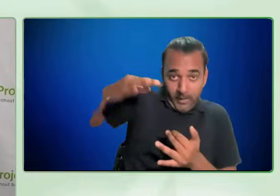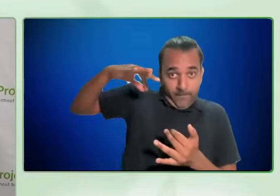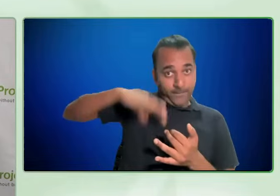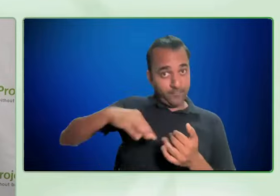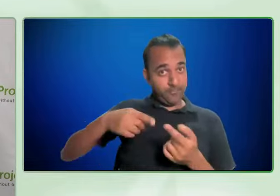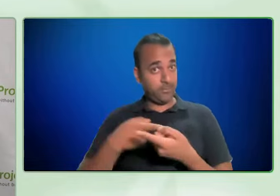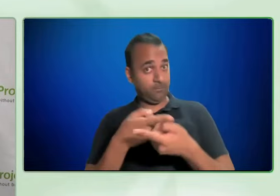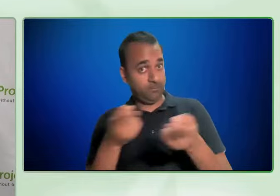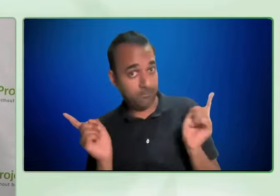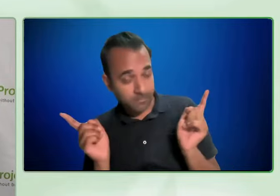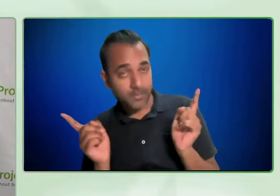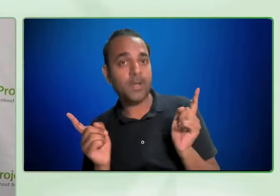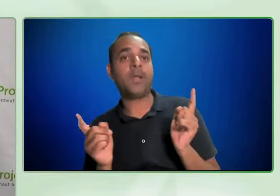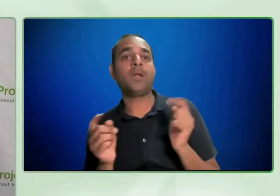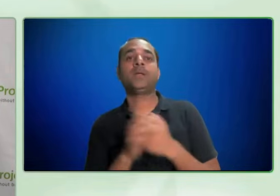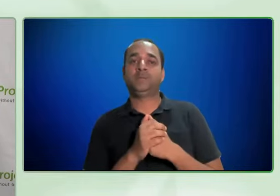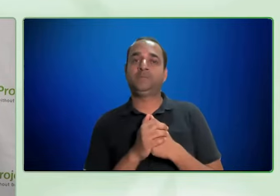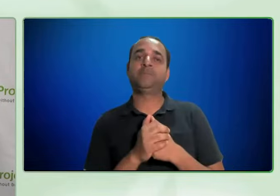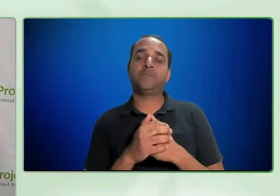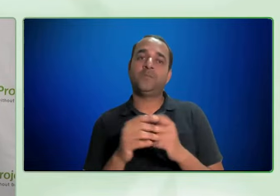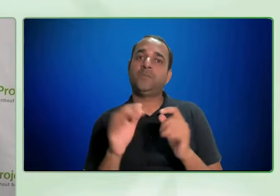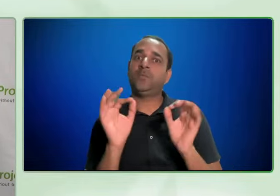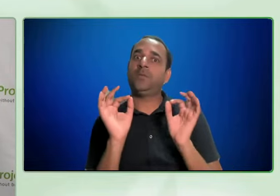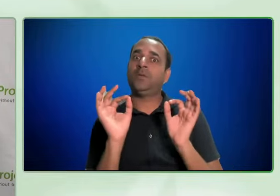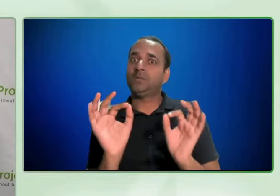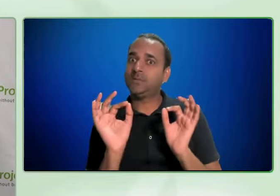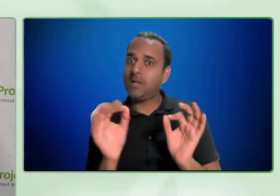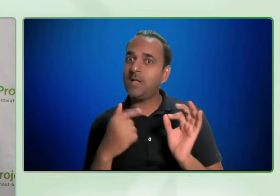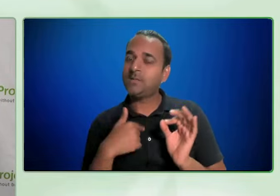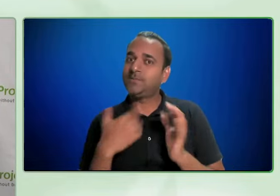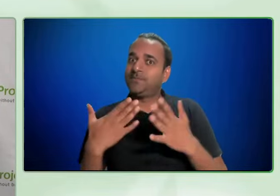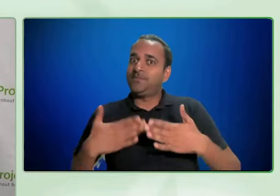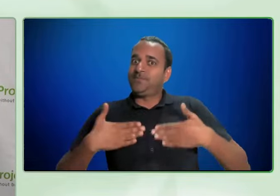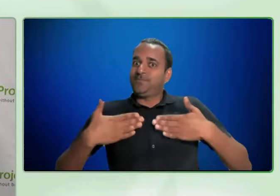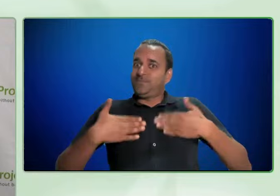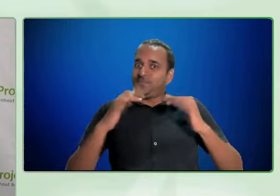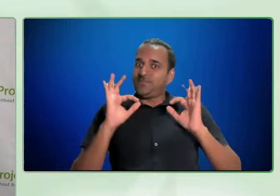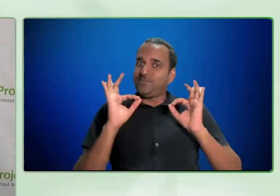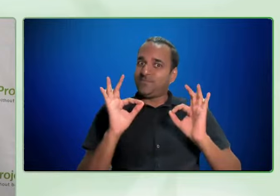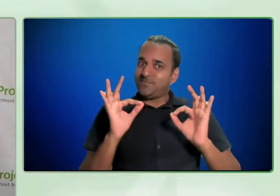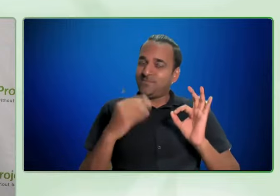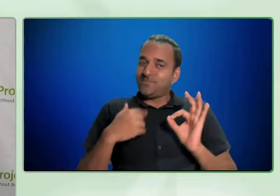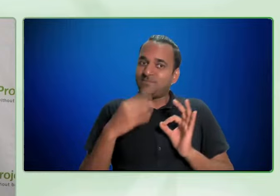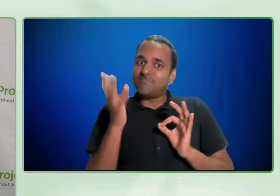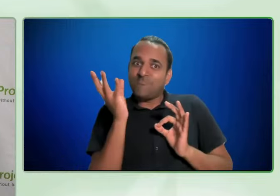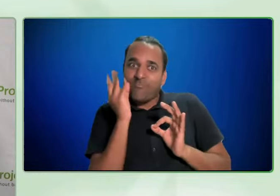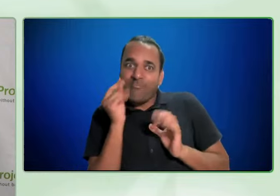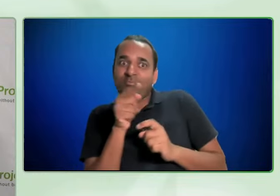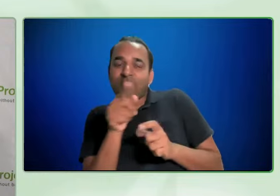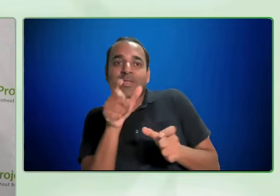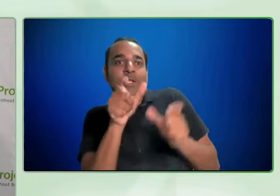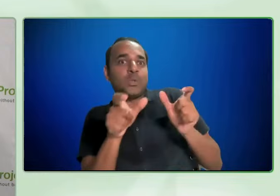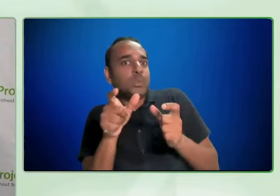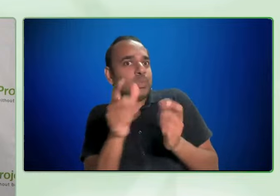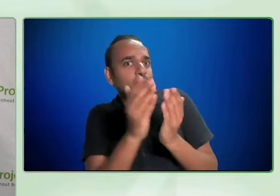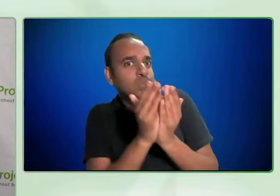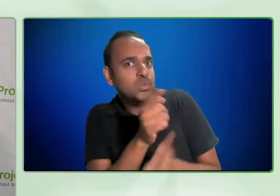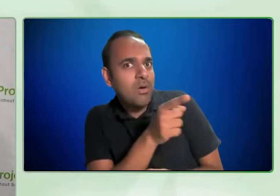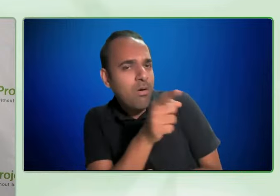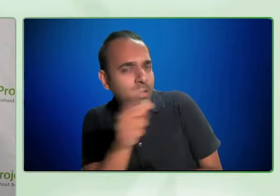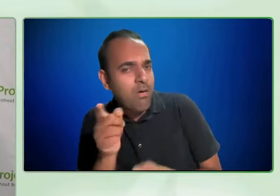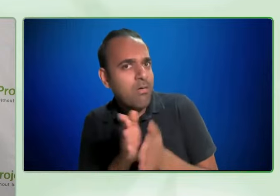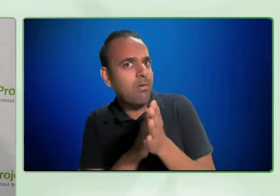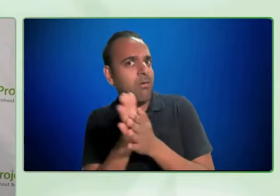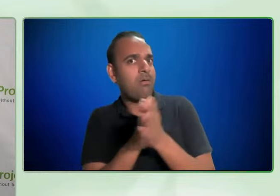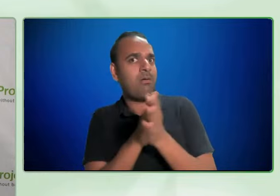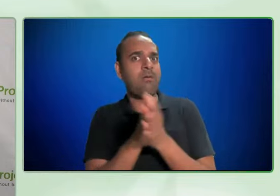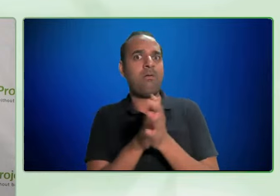in other urgent matters of the day are being integrated into the work that you were doing